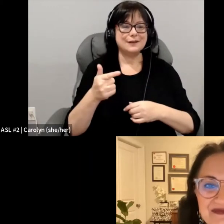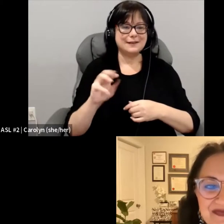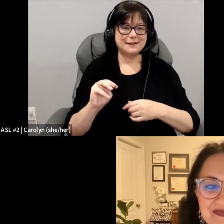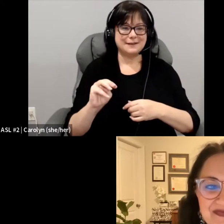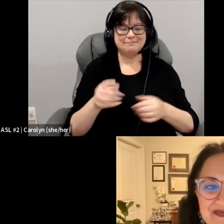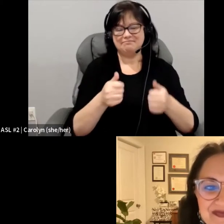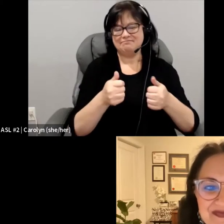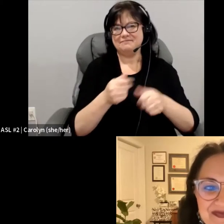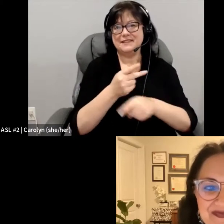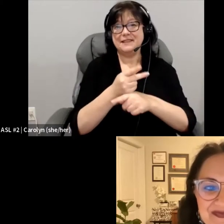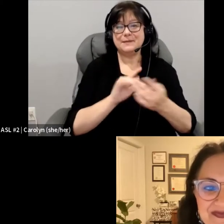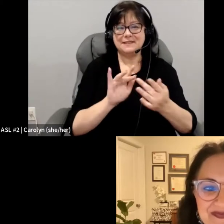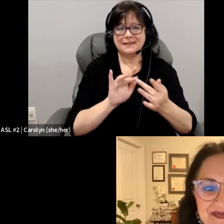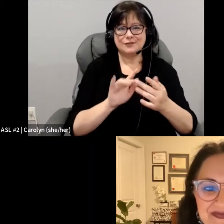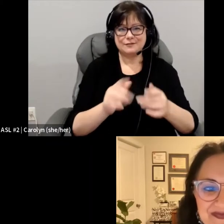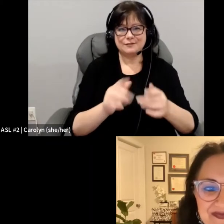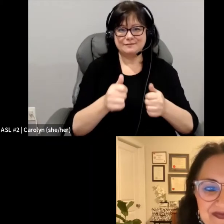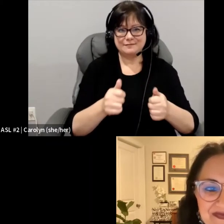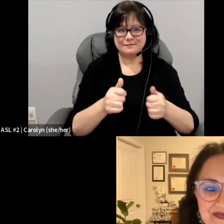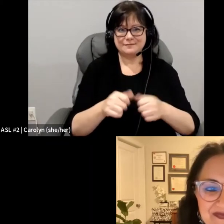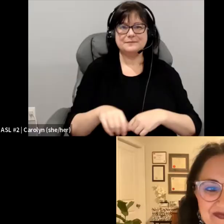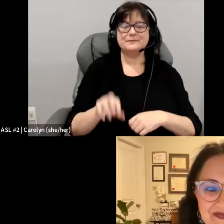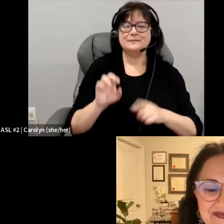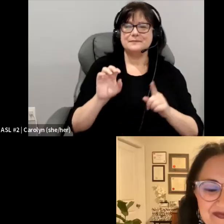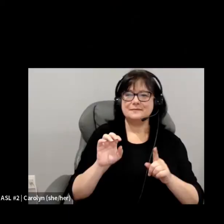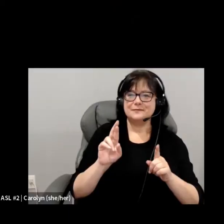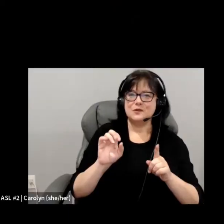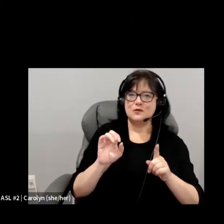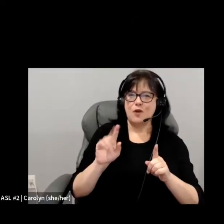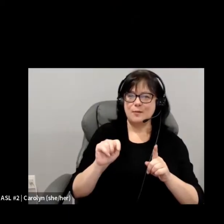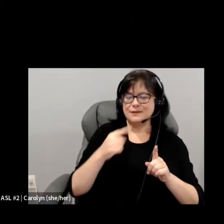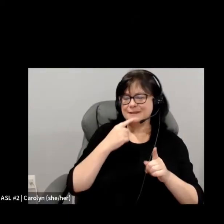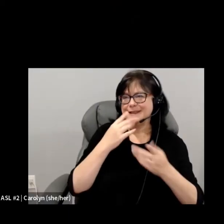Robert Lattanzio : THANKS SO MUCH, ENA.